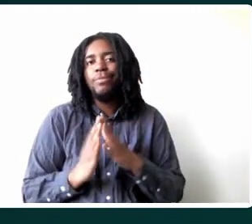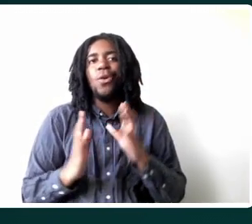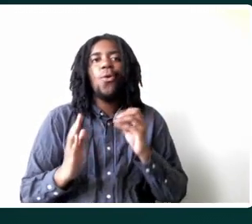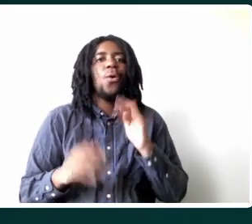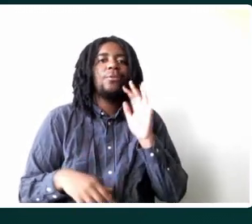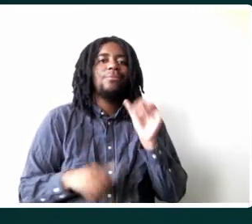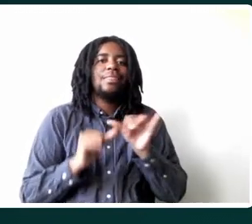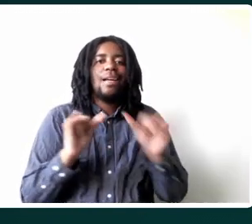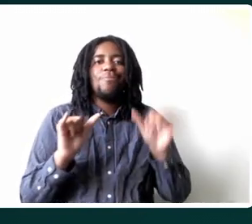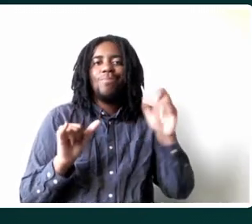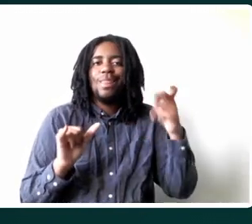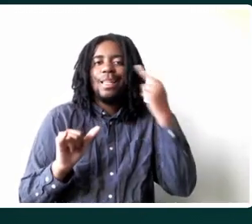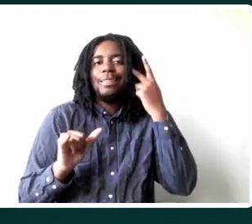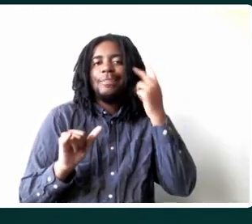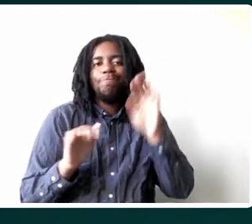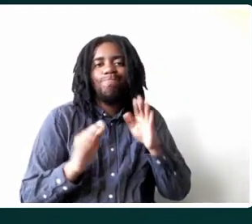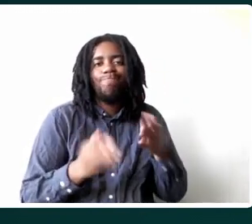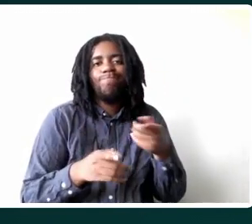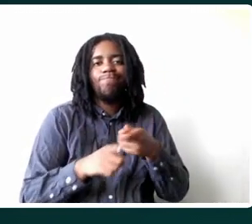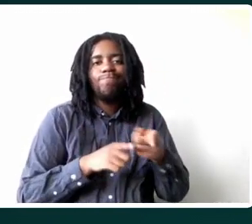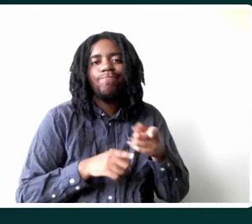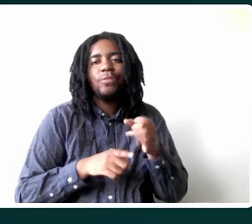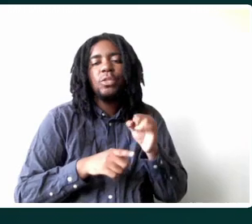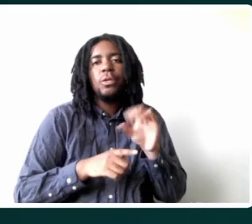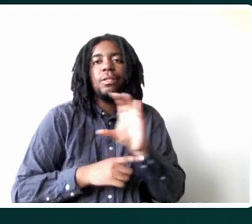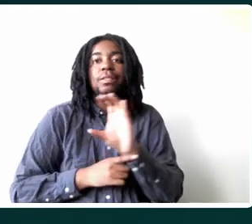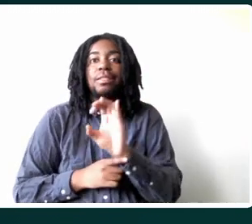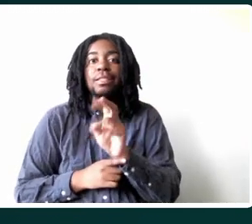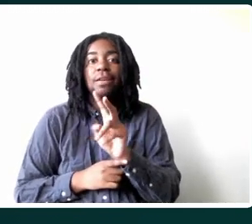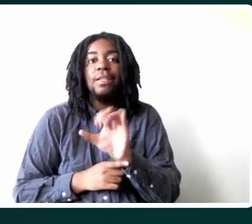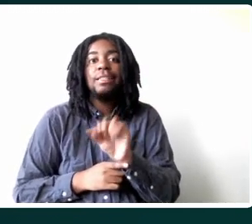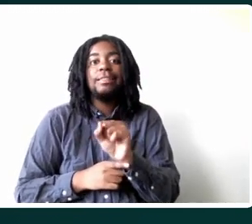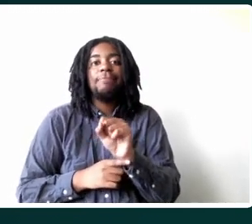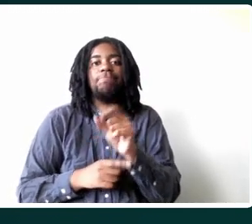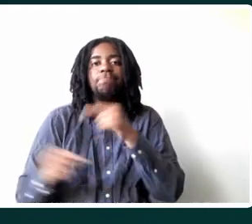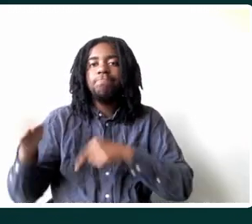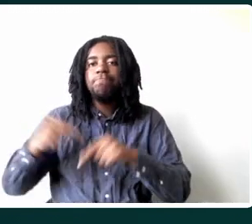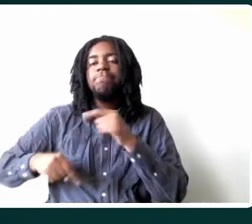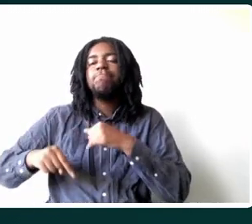So, we actually decided civics should actually rewind. It should first be about like, who are we